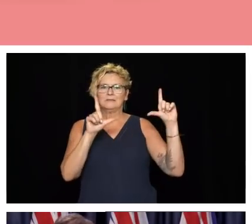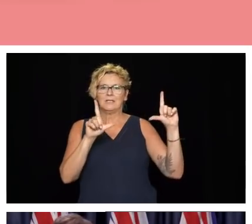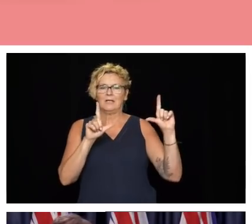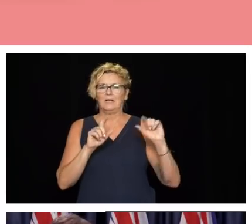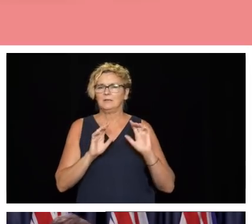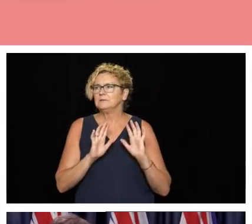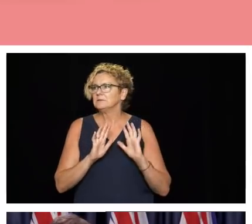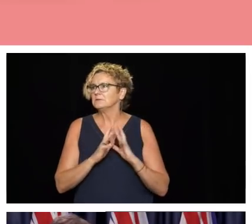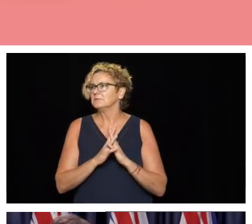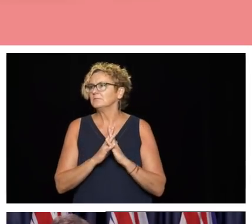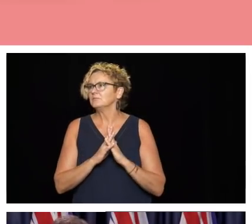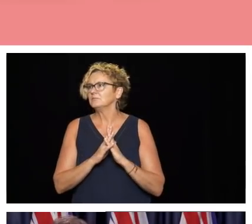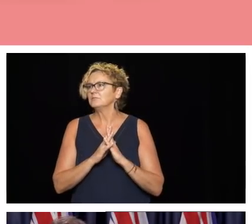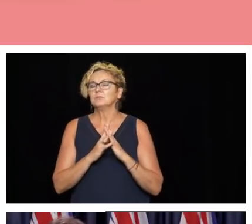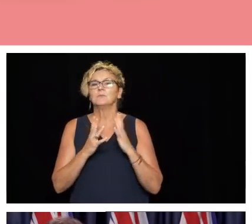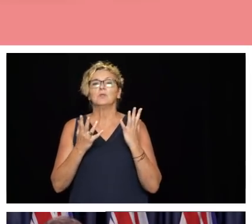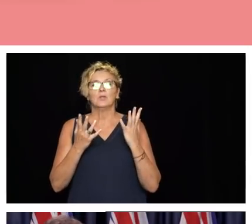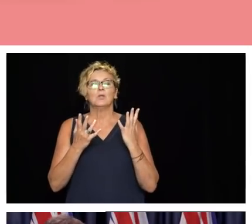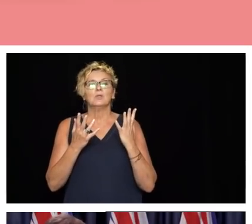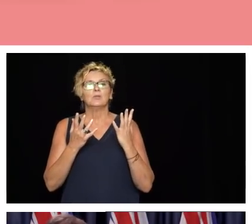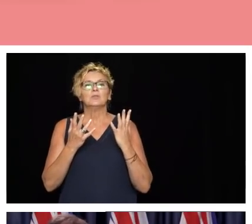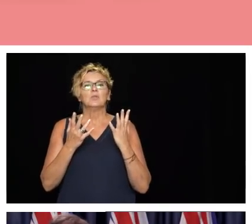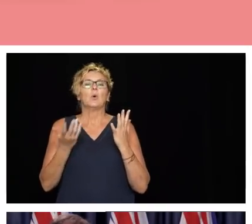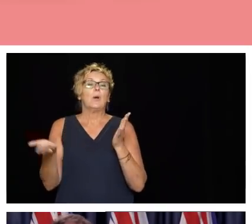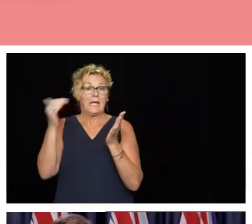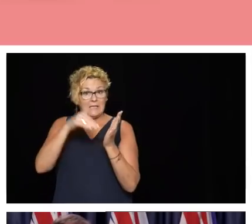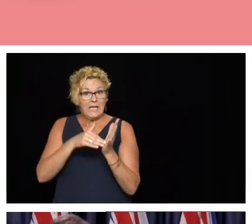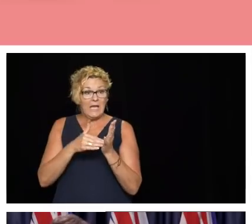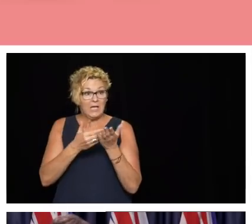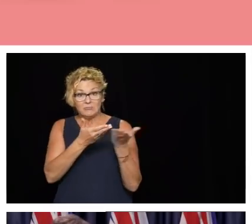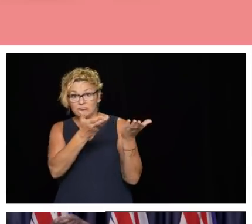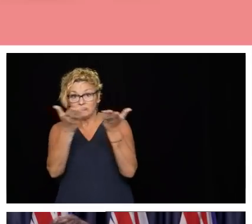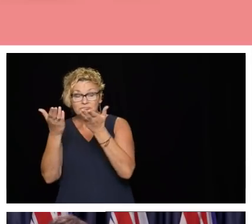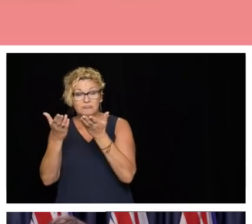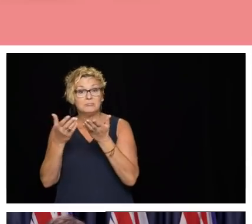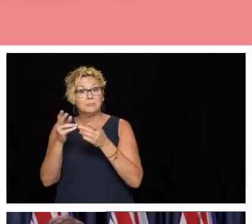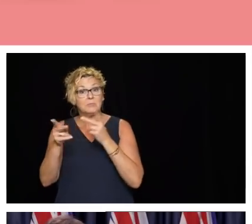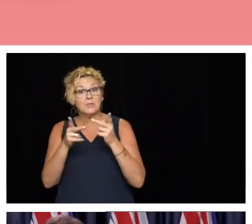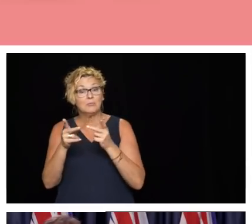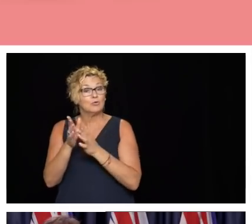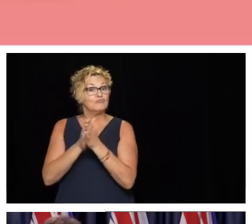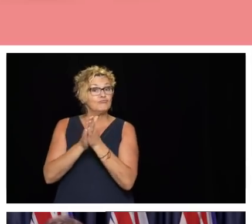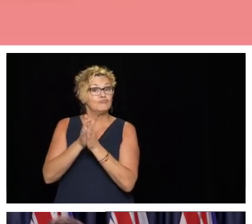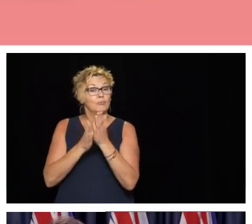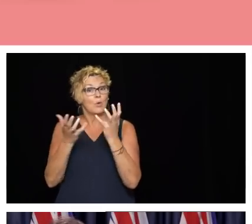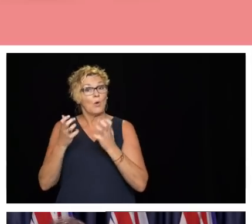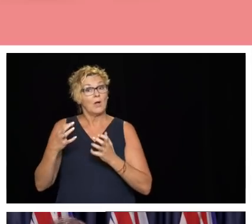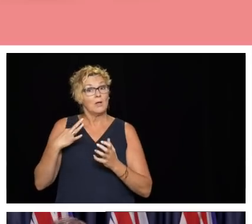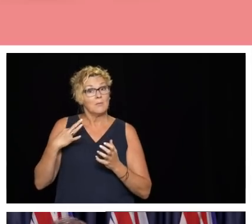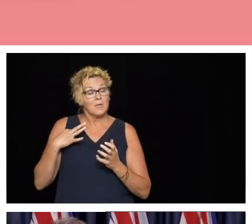We are going backwards and we are going to see where we are. I'm looking at the wrong thing clearly.